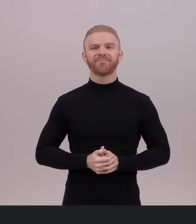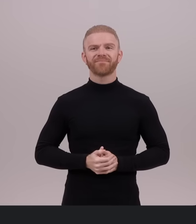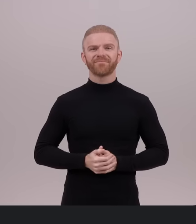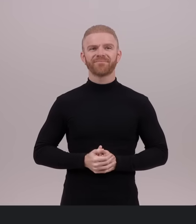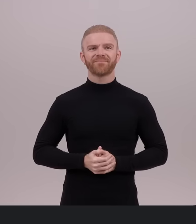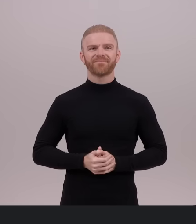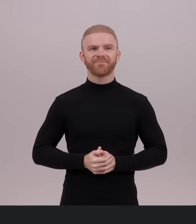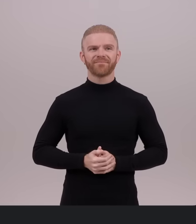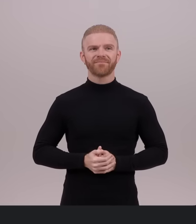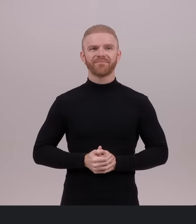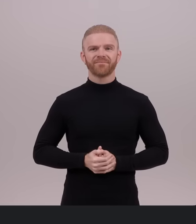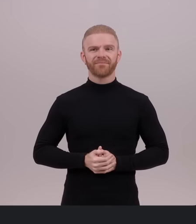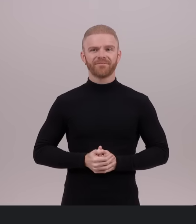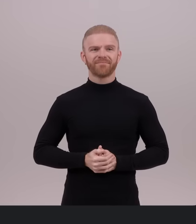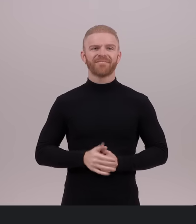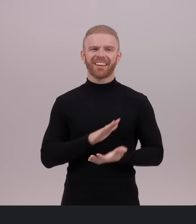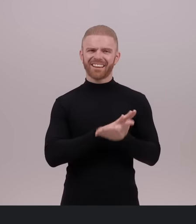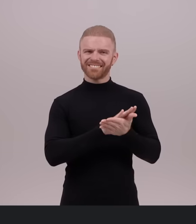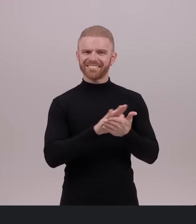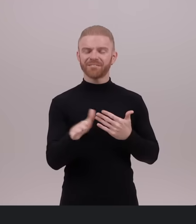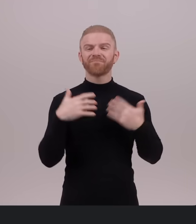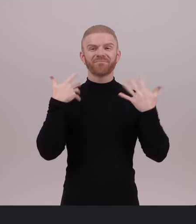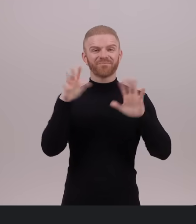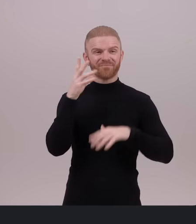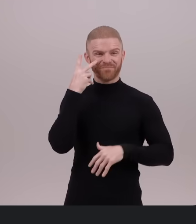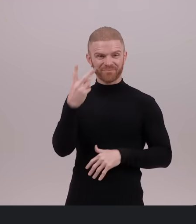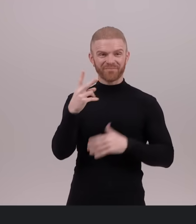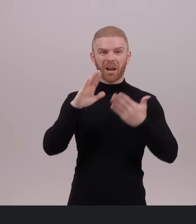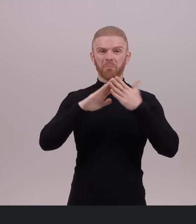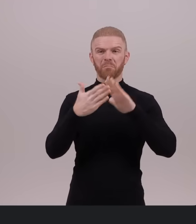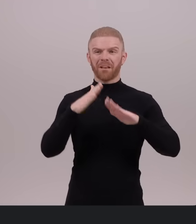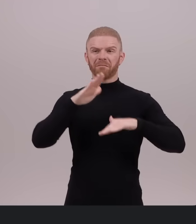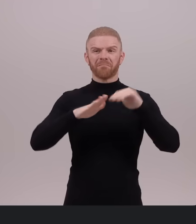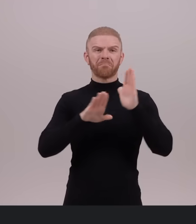We've already seen the community build amazing demos with webGL